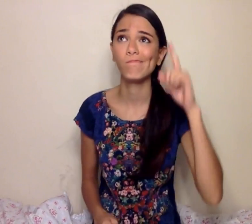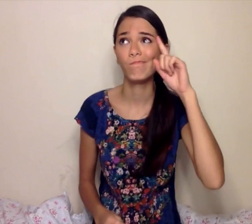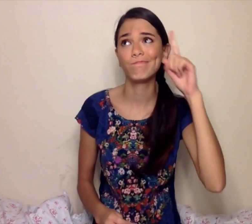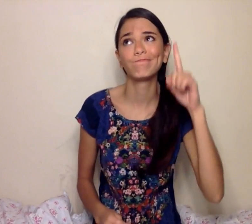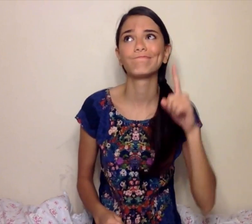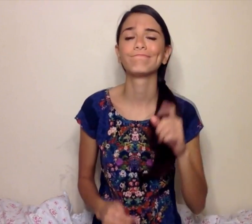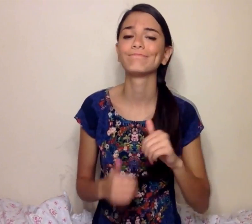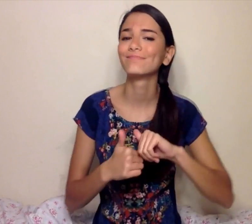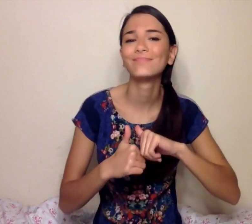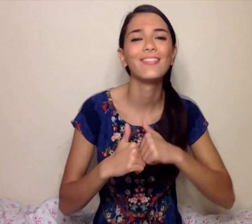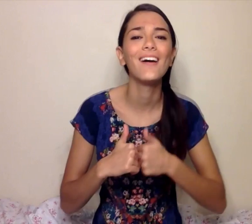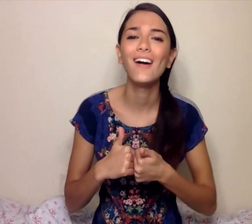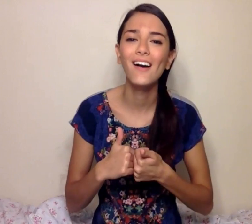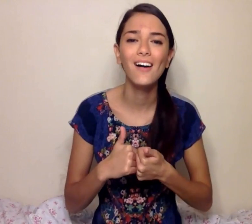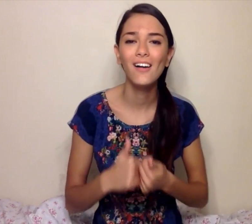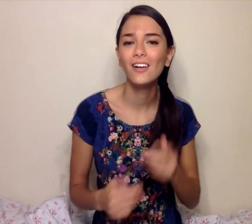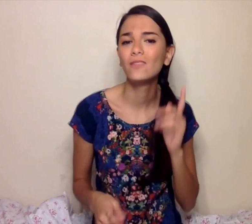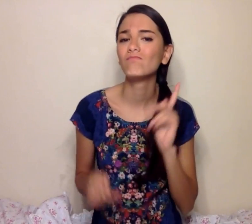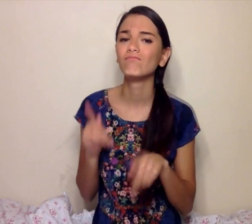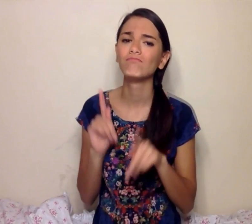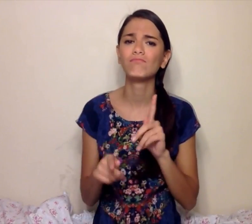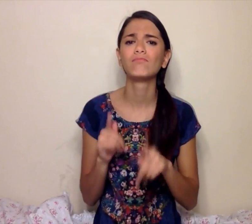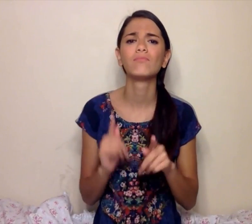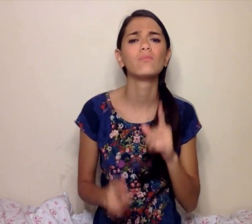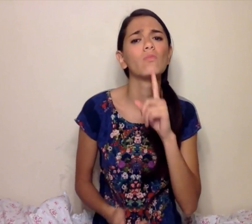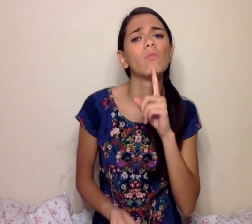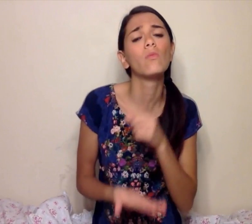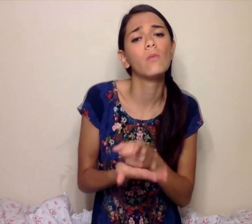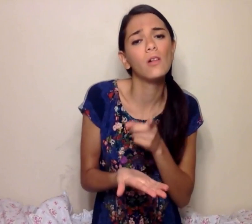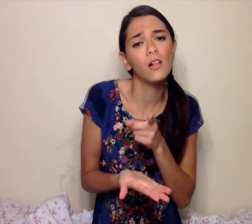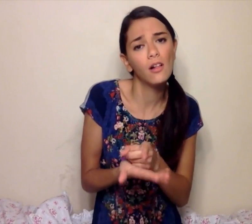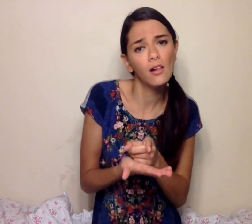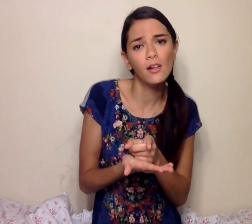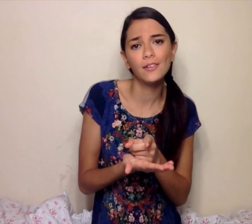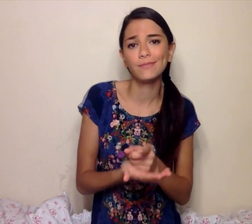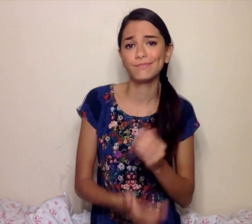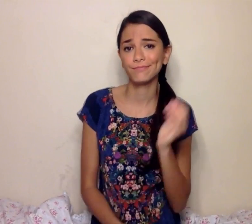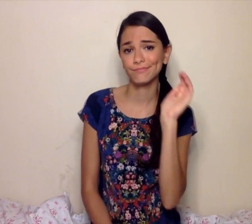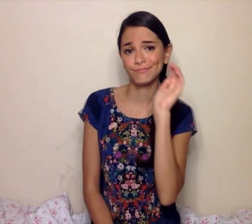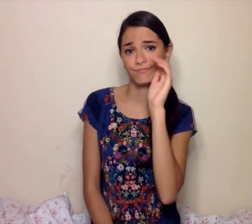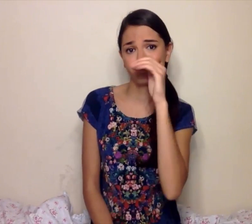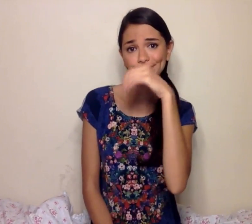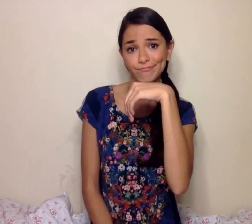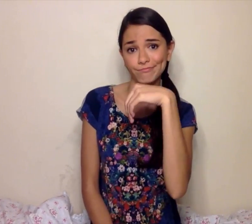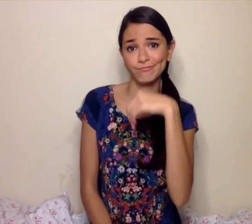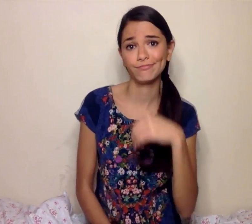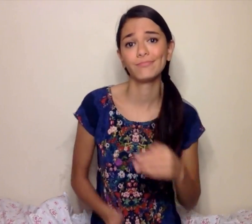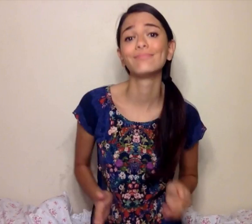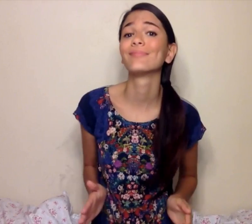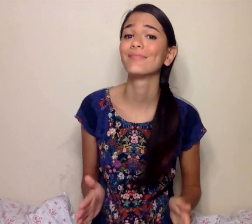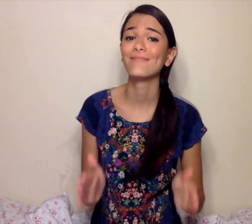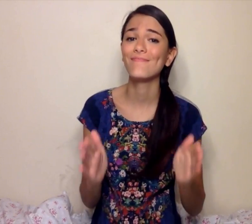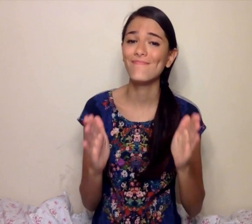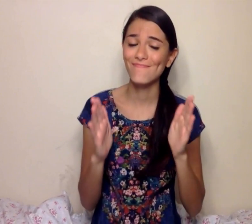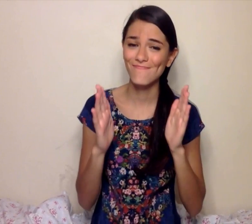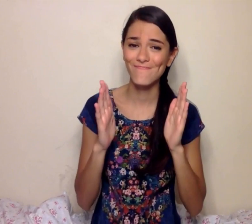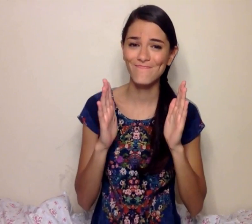I'm thinking 'bout how people fall in love in mysterious ways